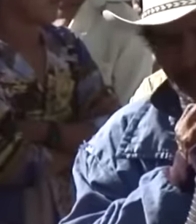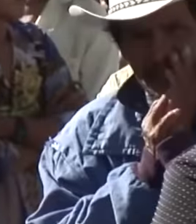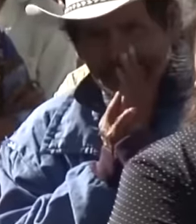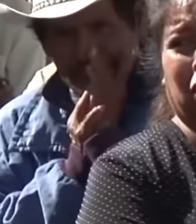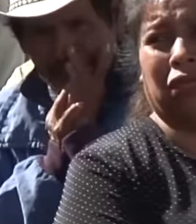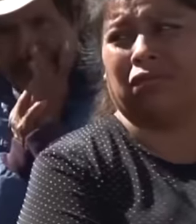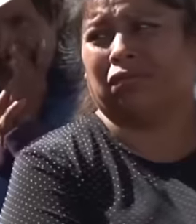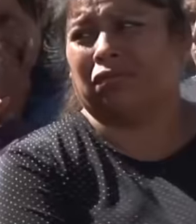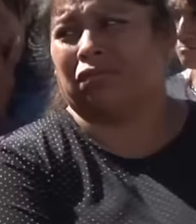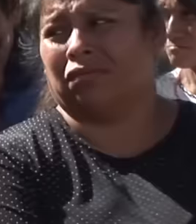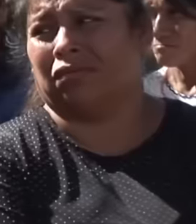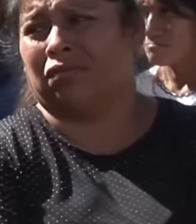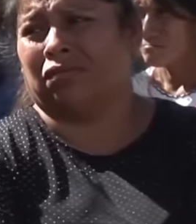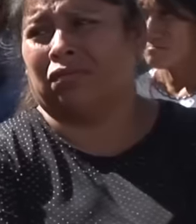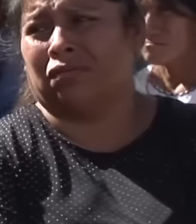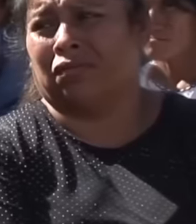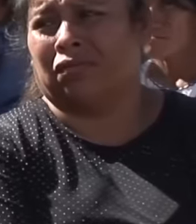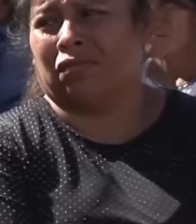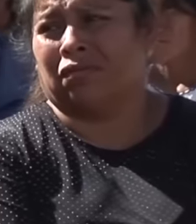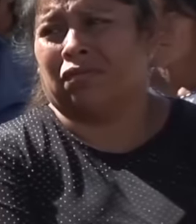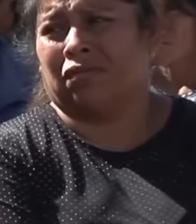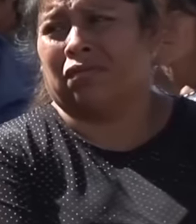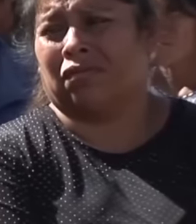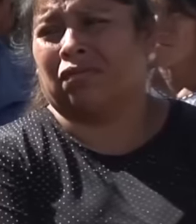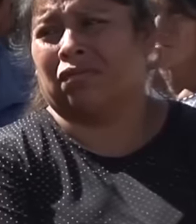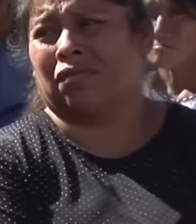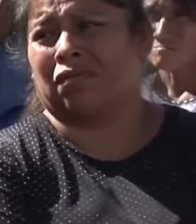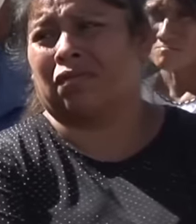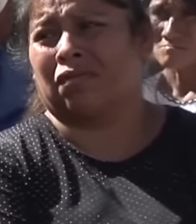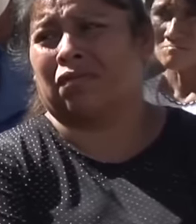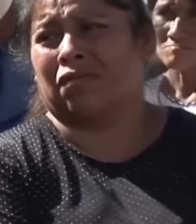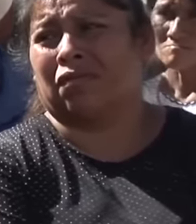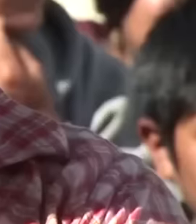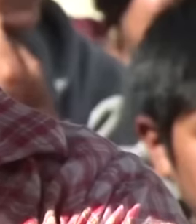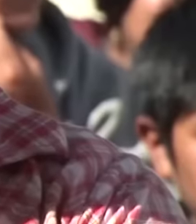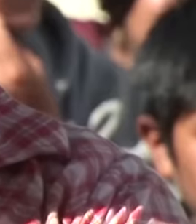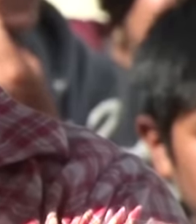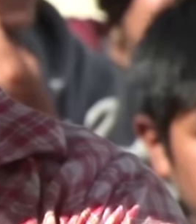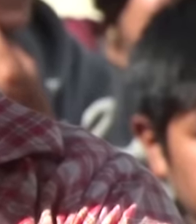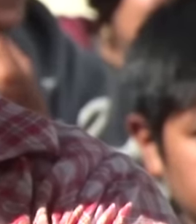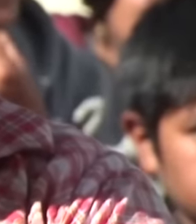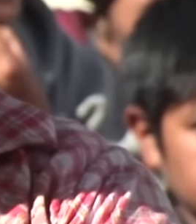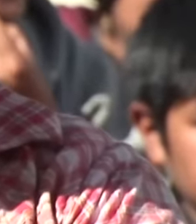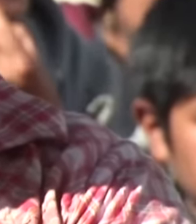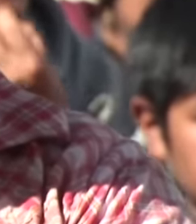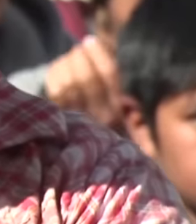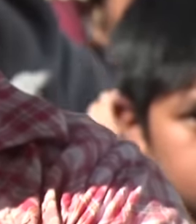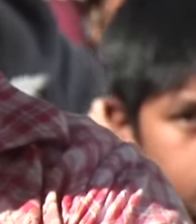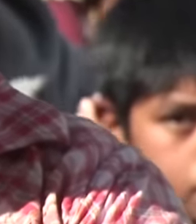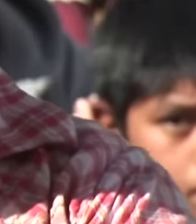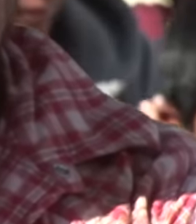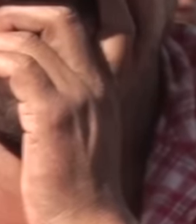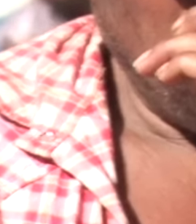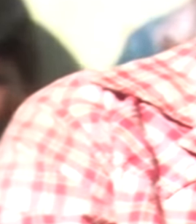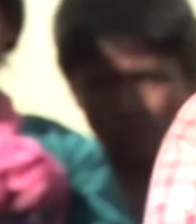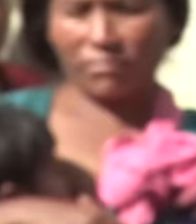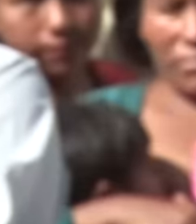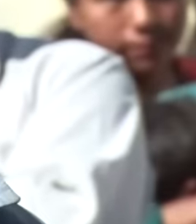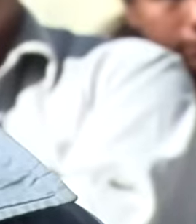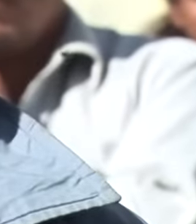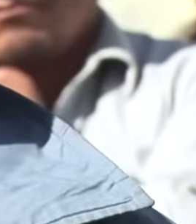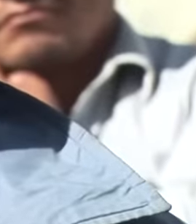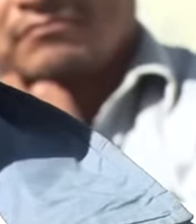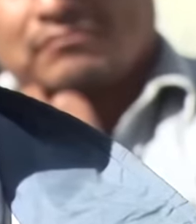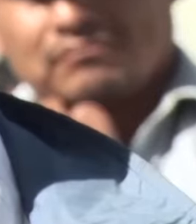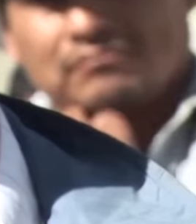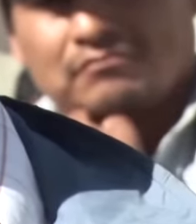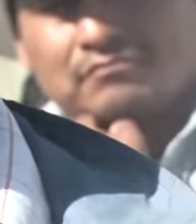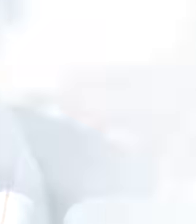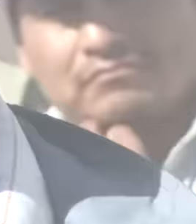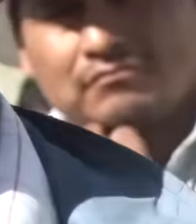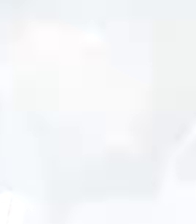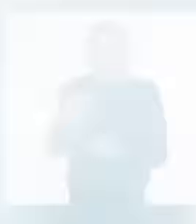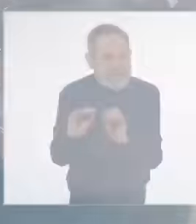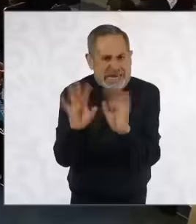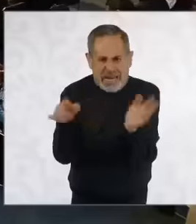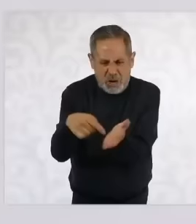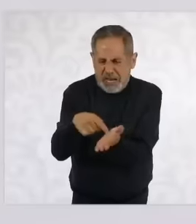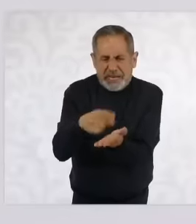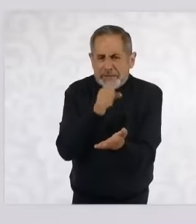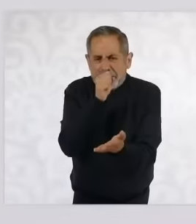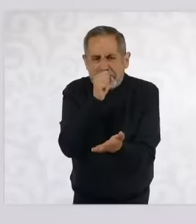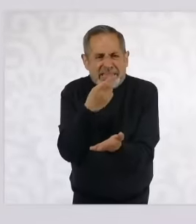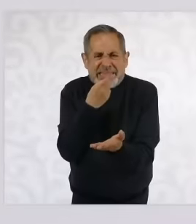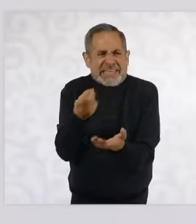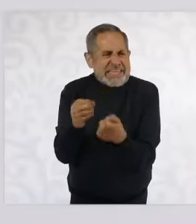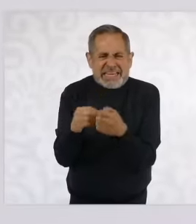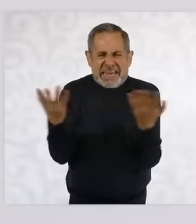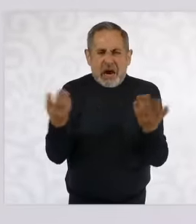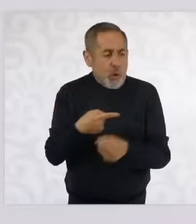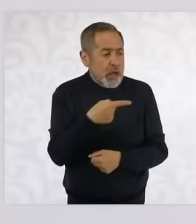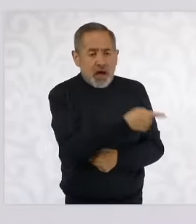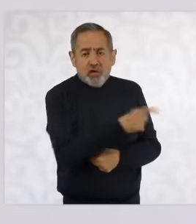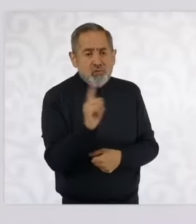Mexican people must comply with this tenor. Through the press conference, the president sends